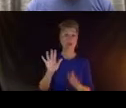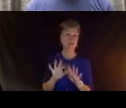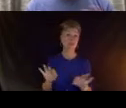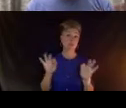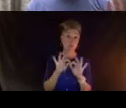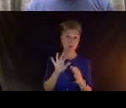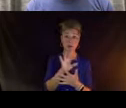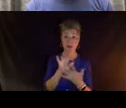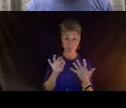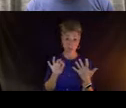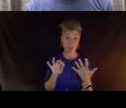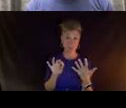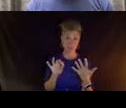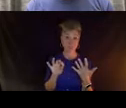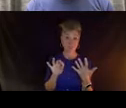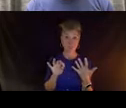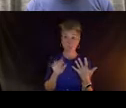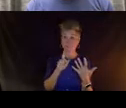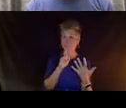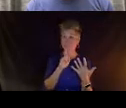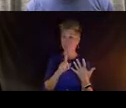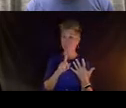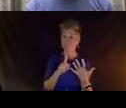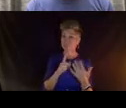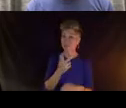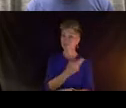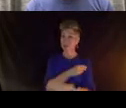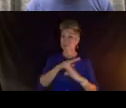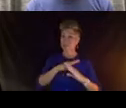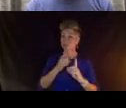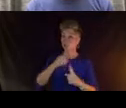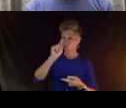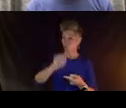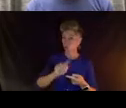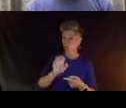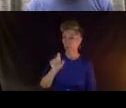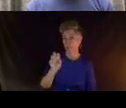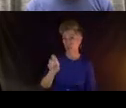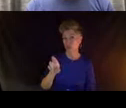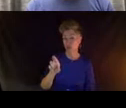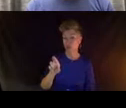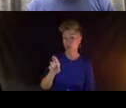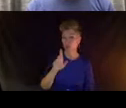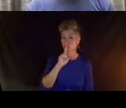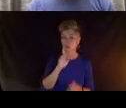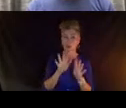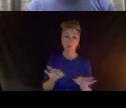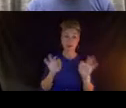Really, it's a vaccination that we have to reduce cancer. So it's really an important conversation to have with your providers.